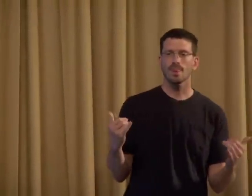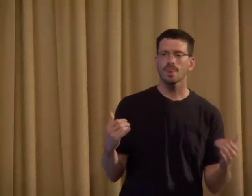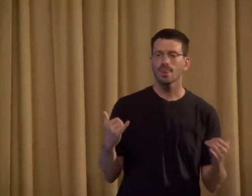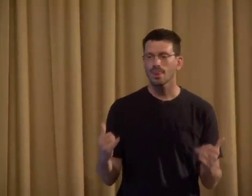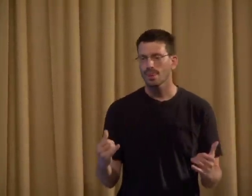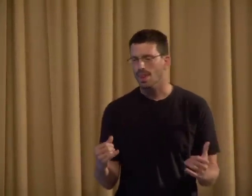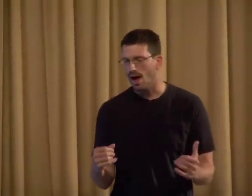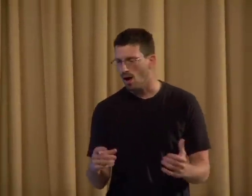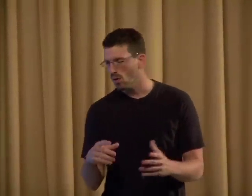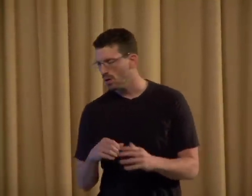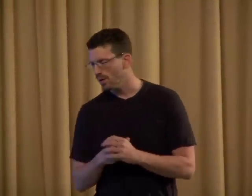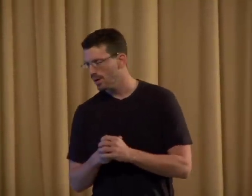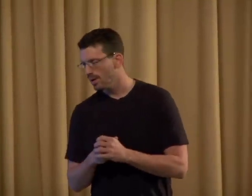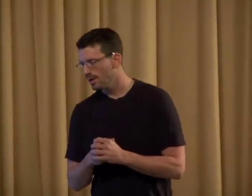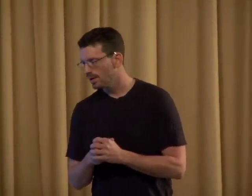Now the deaf community is in an anxious time. There's tremendous change taking place. We don't know how to define ourselves.